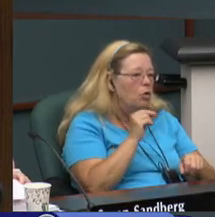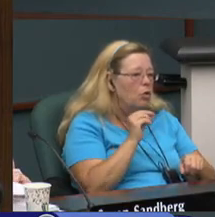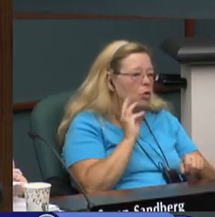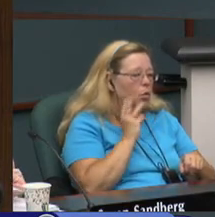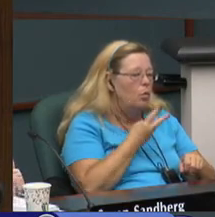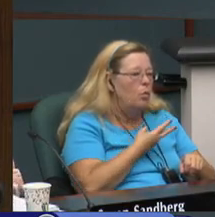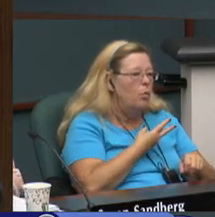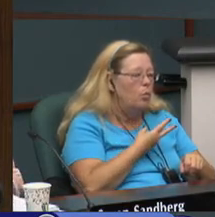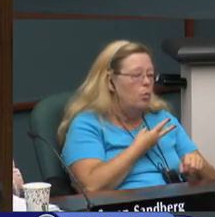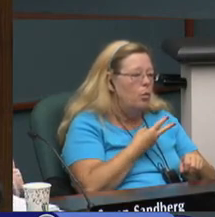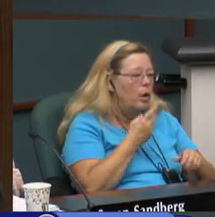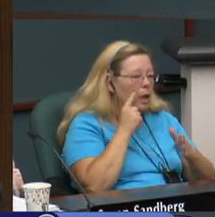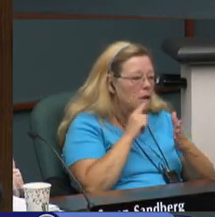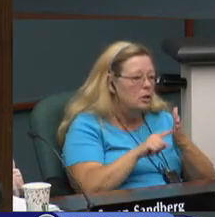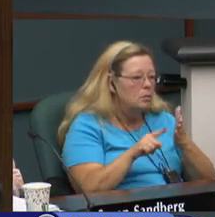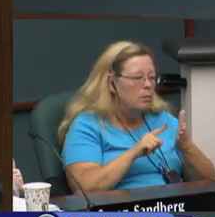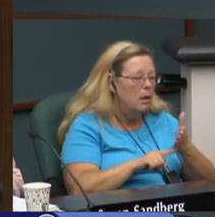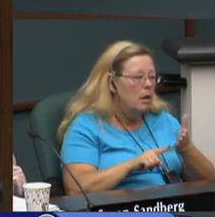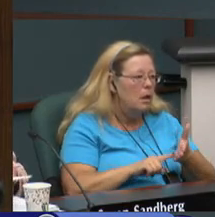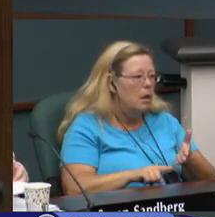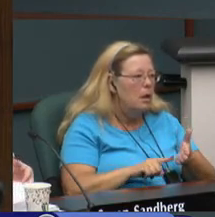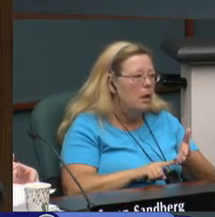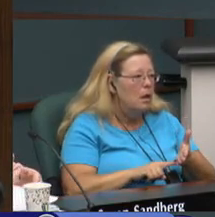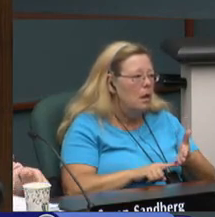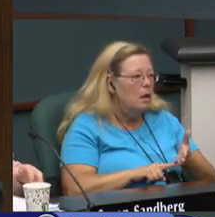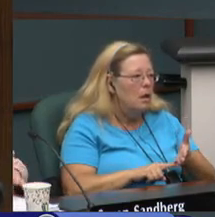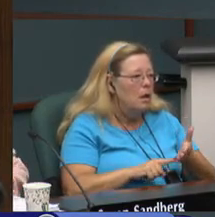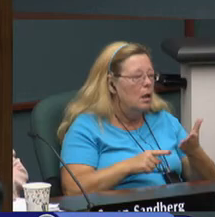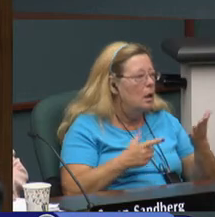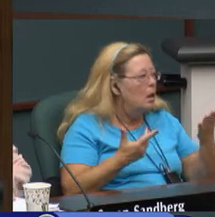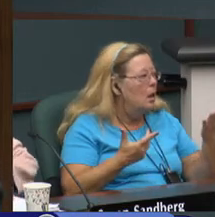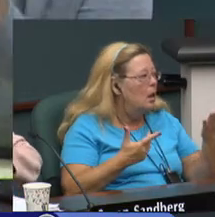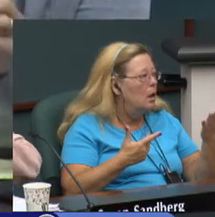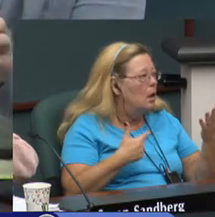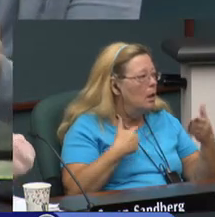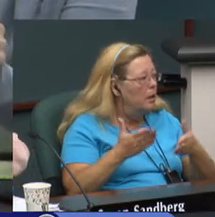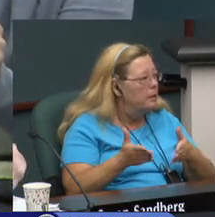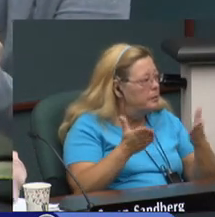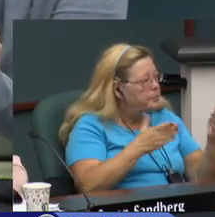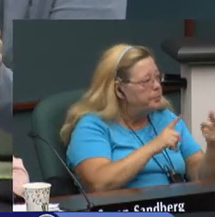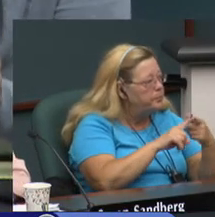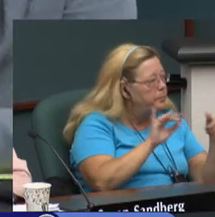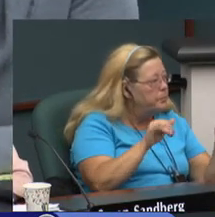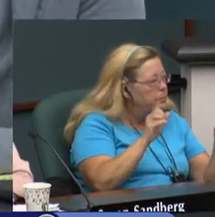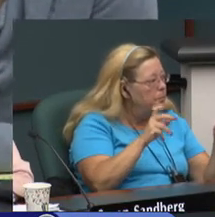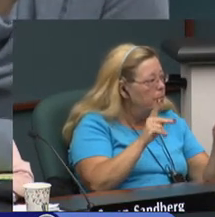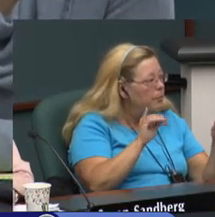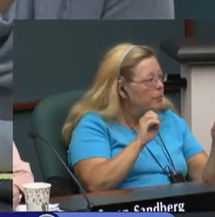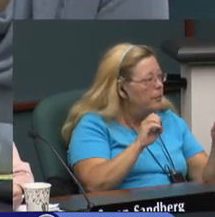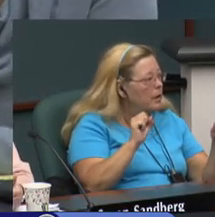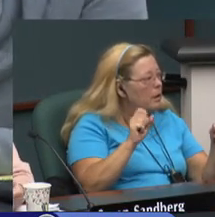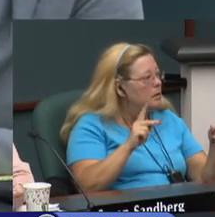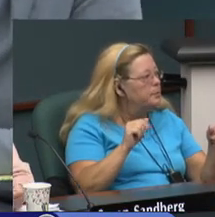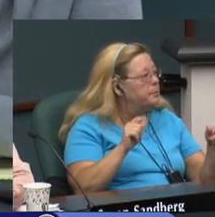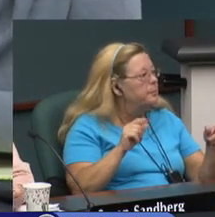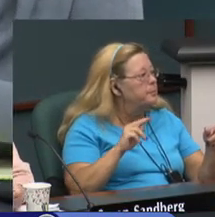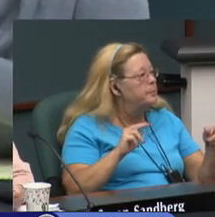long do we inspect I mentioned that over to Jackie scheme ok Jackie Scanlon again